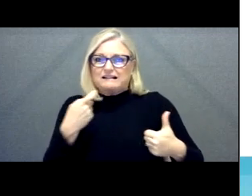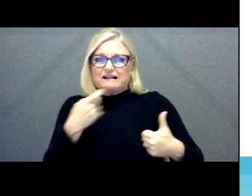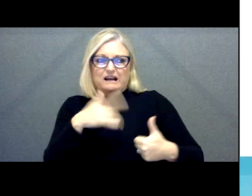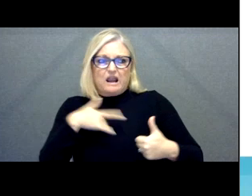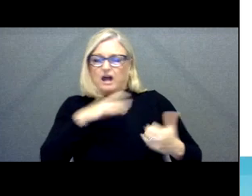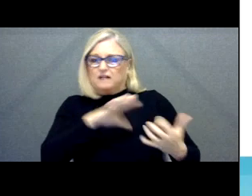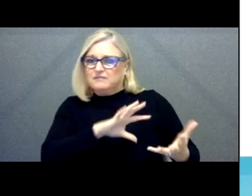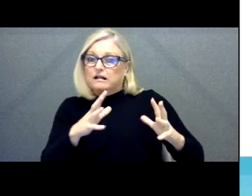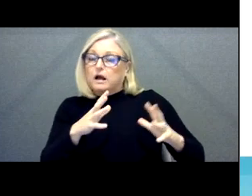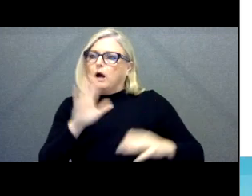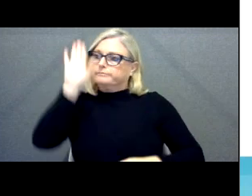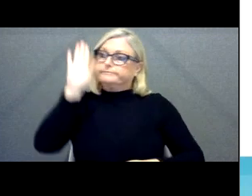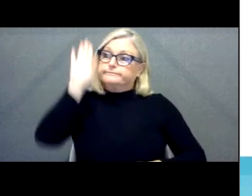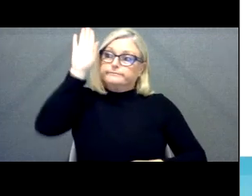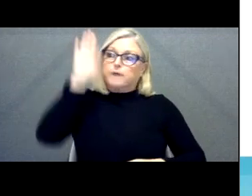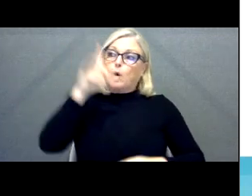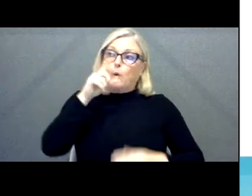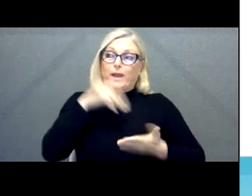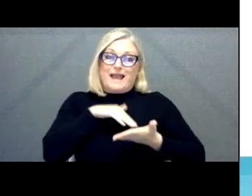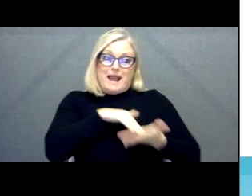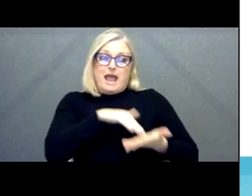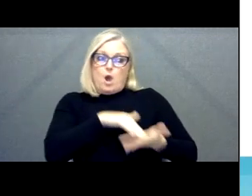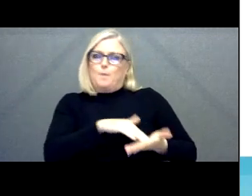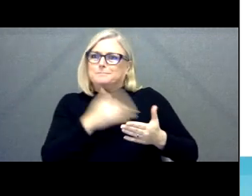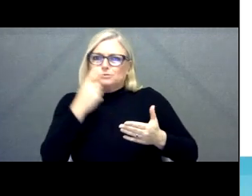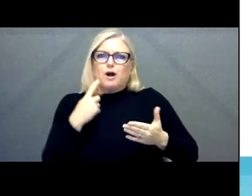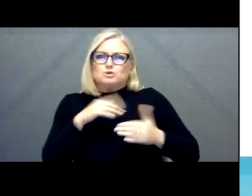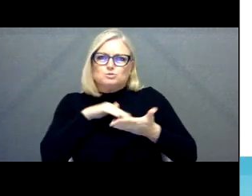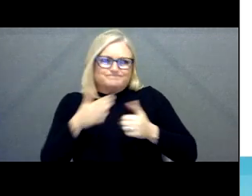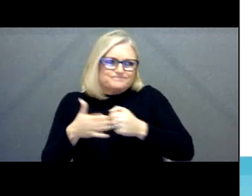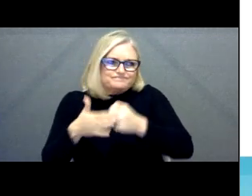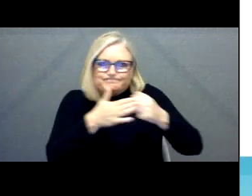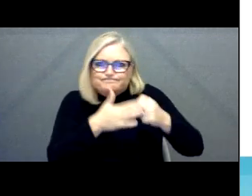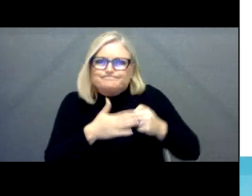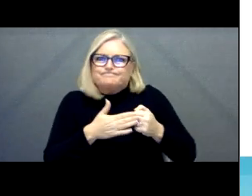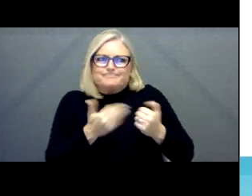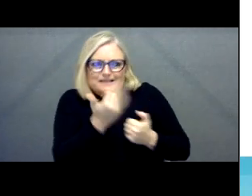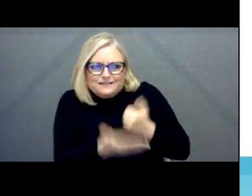some of you can also um reach out to to offer your services or offer um your Agency contact